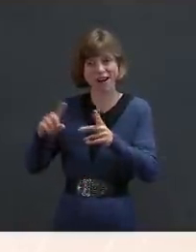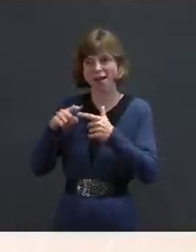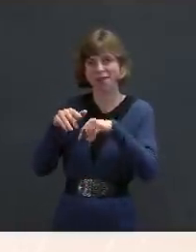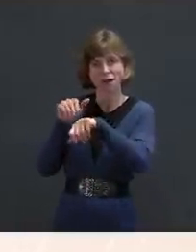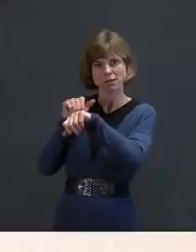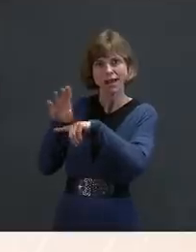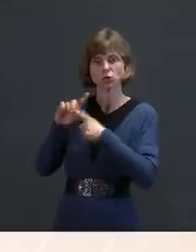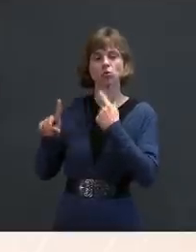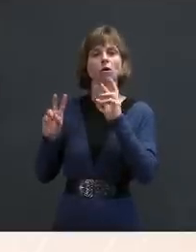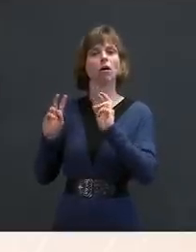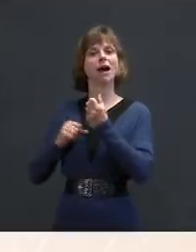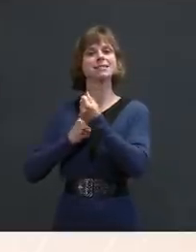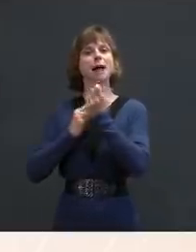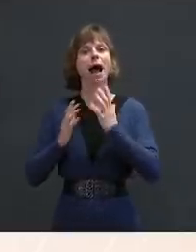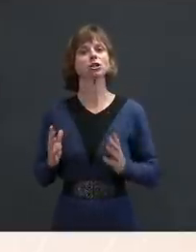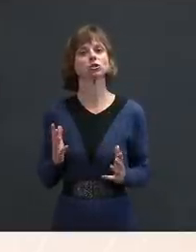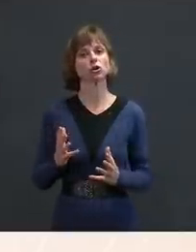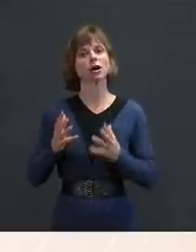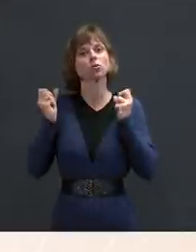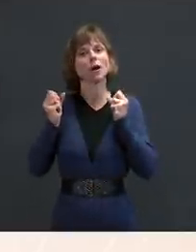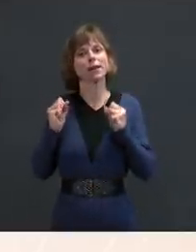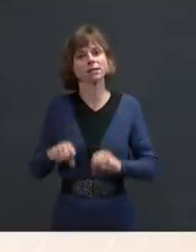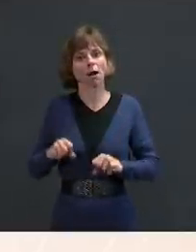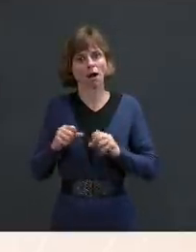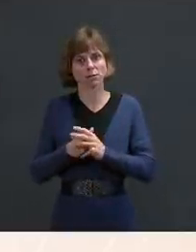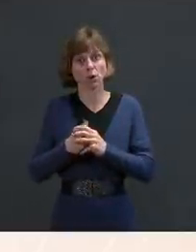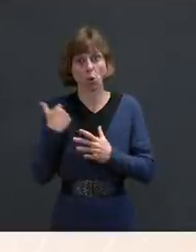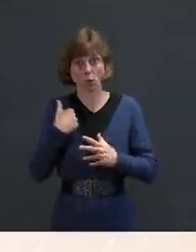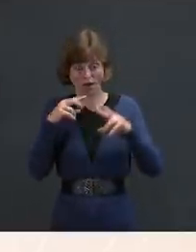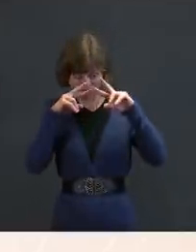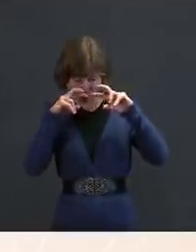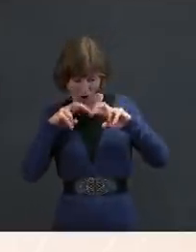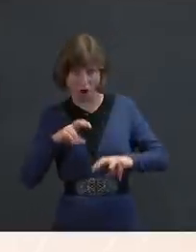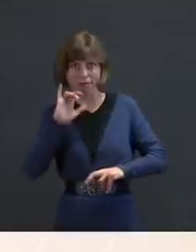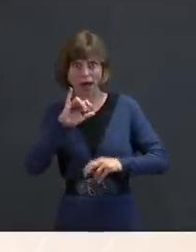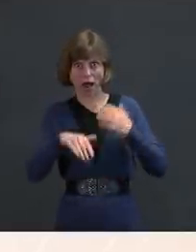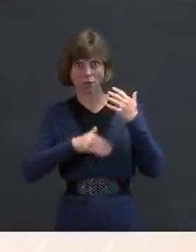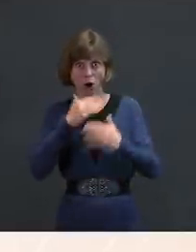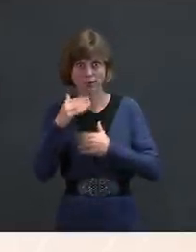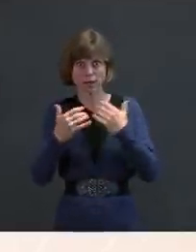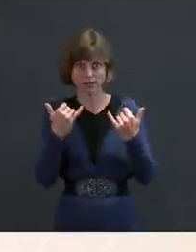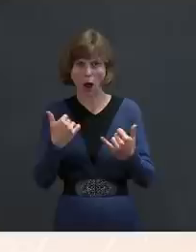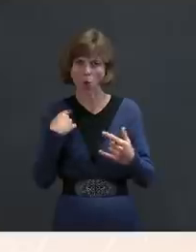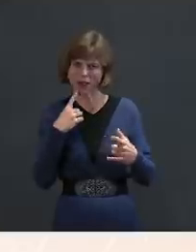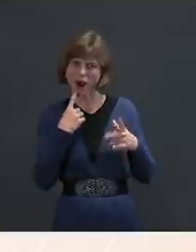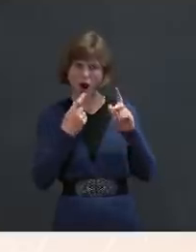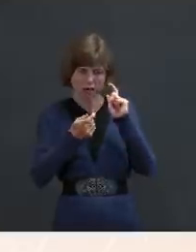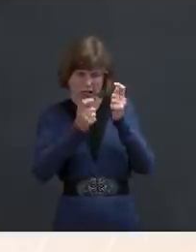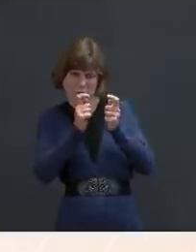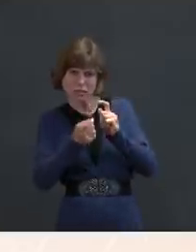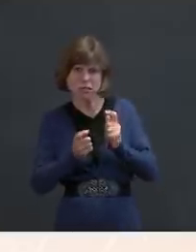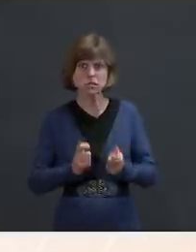So we have taken a look at the process that is in place, and we are reengineering it to see, for example,